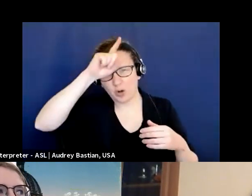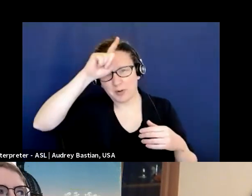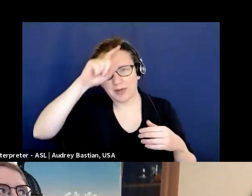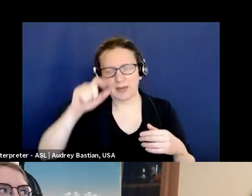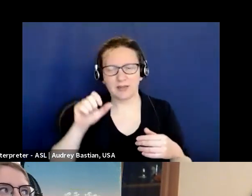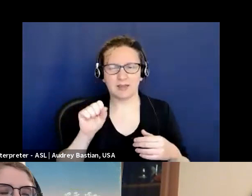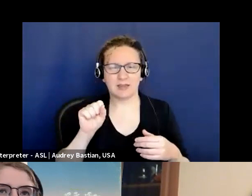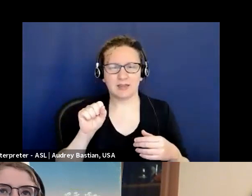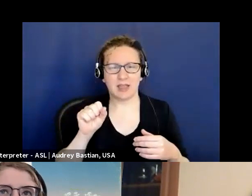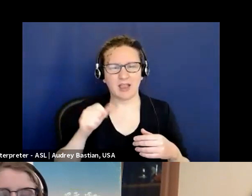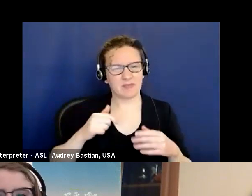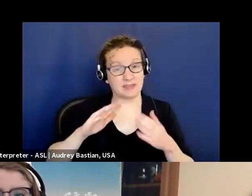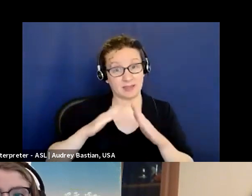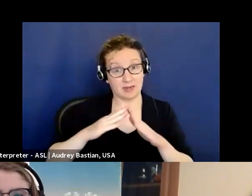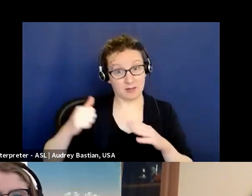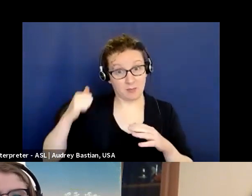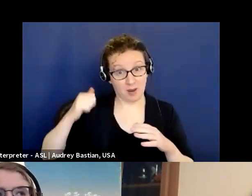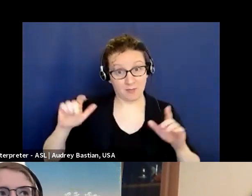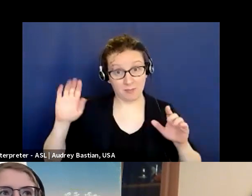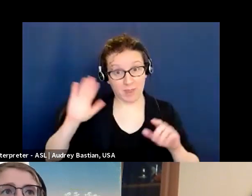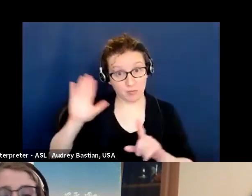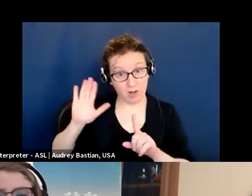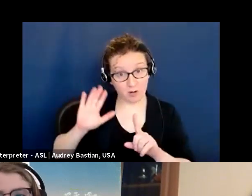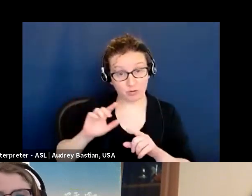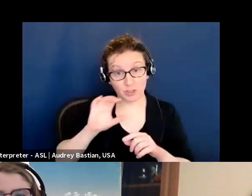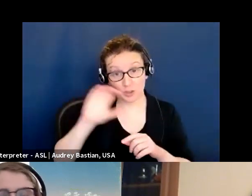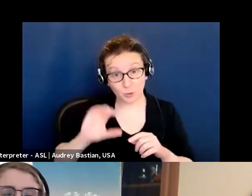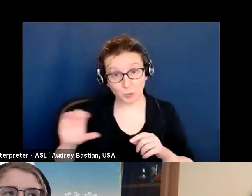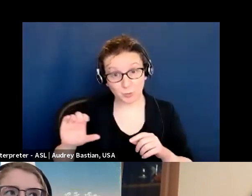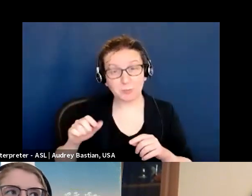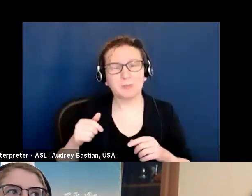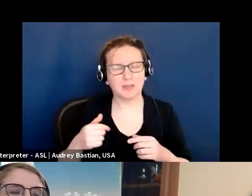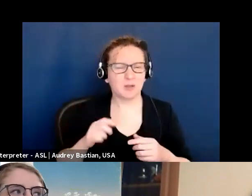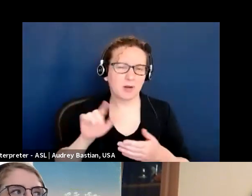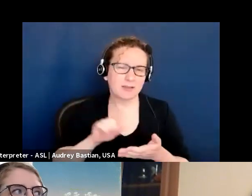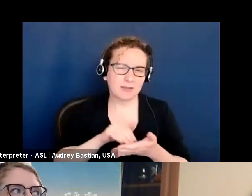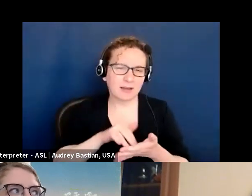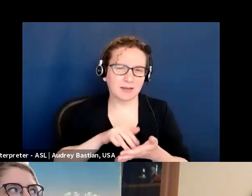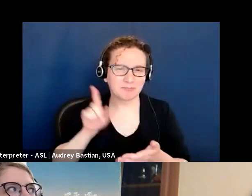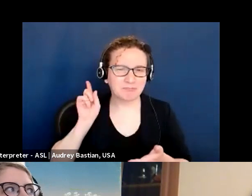Zoom. I'm really interested in computer science. I studied that as my major in college,